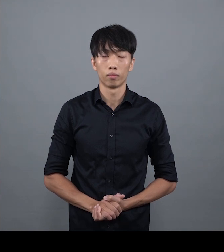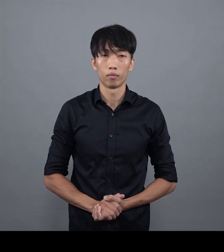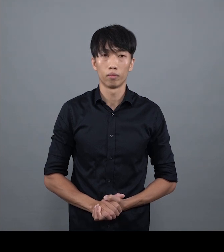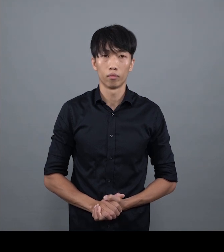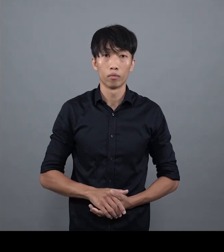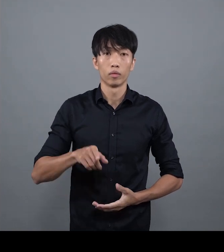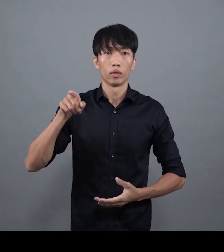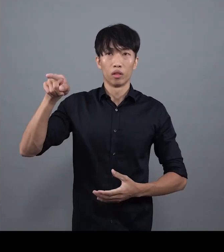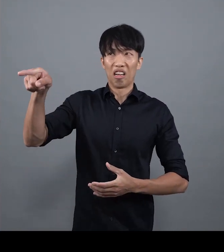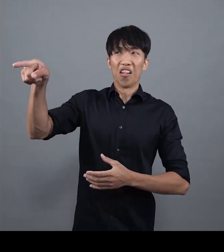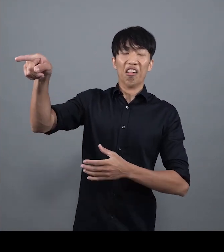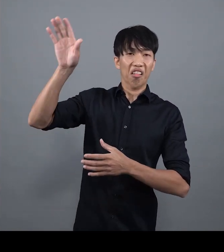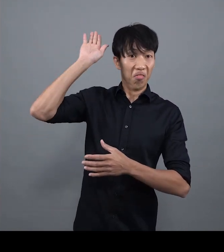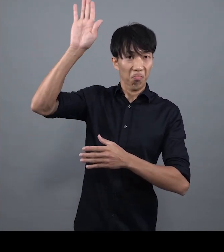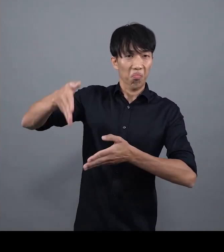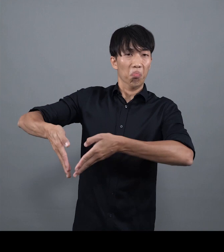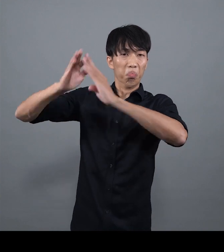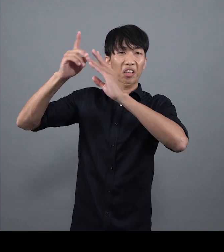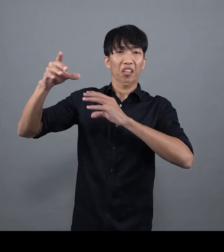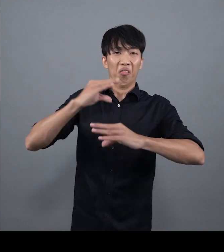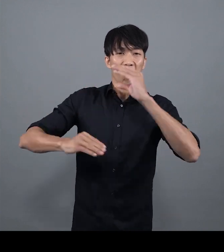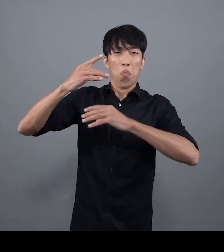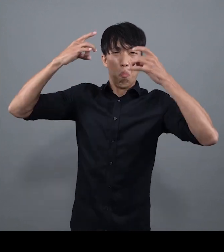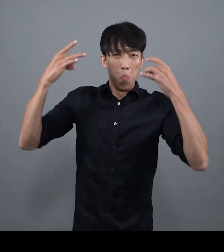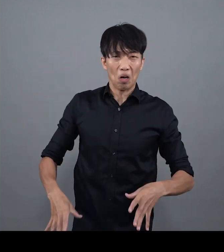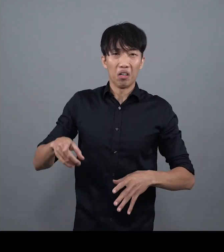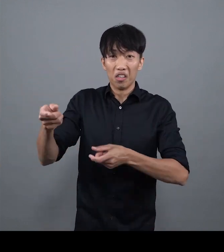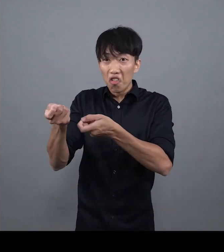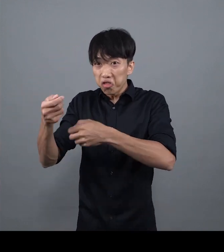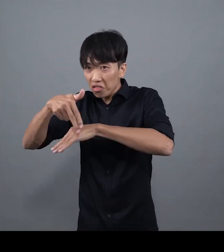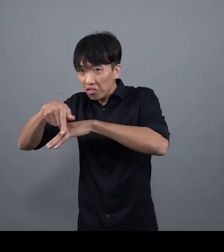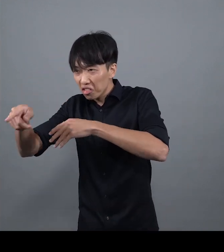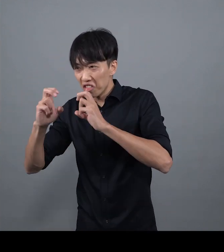This area is probably reserved for high-end housing developments The government has made plans for a metro station